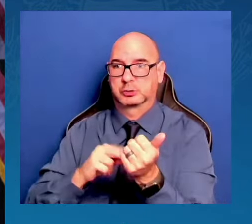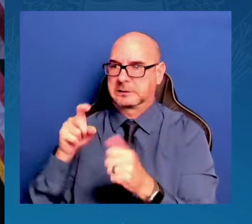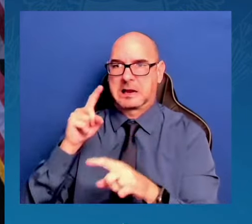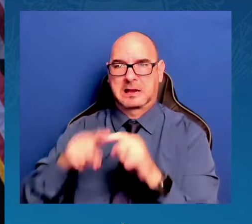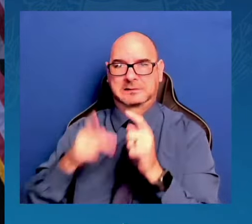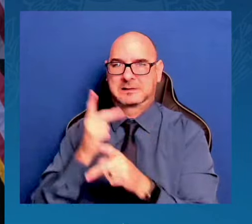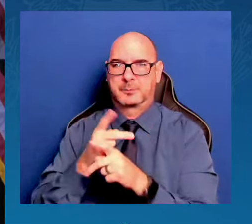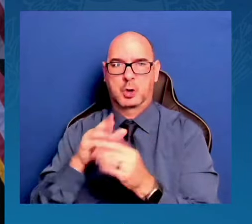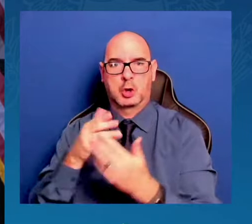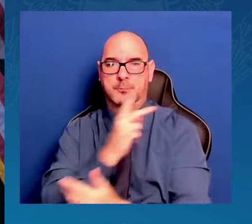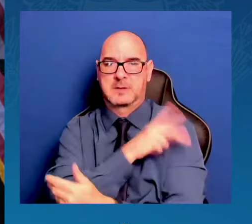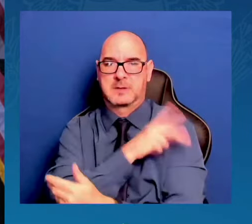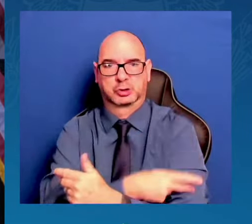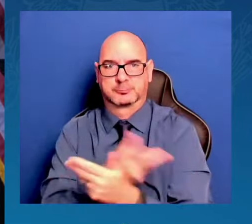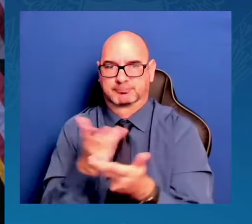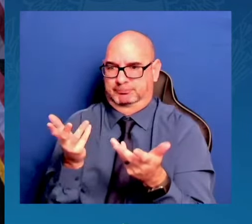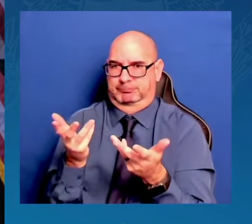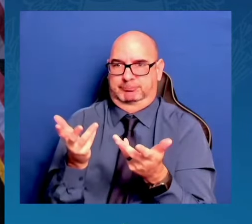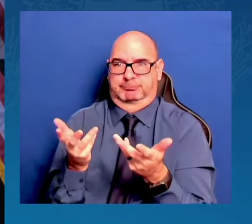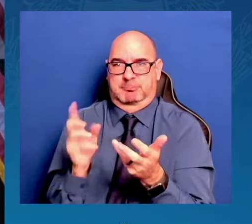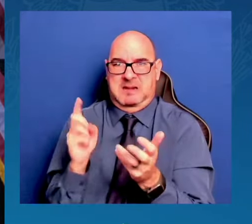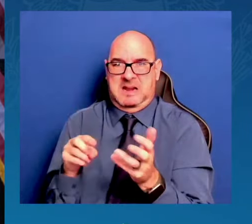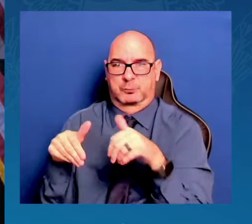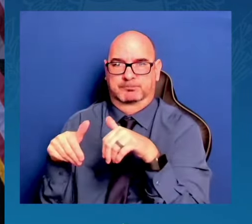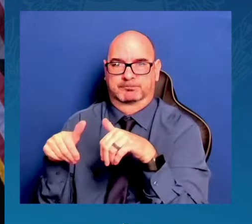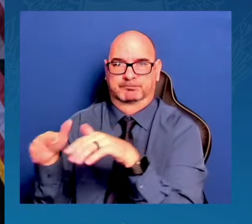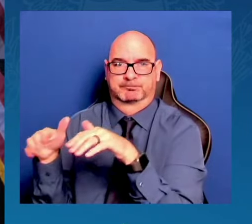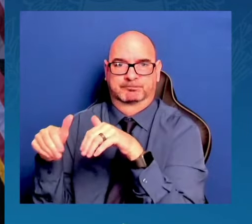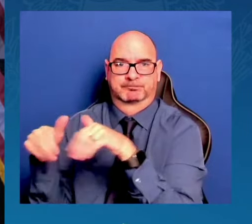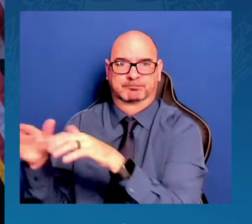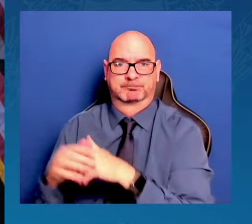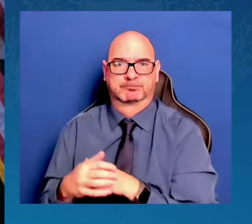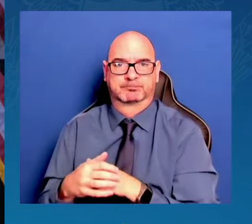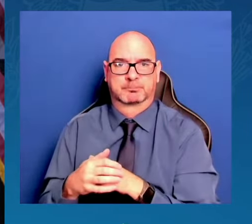that providers risk going to jail just for doing their job,